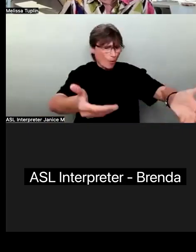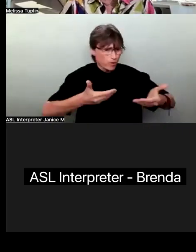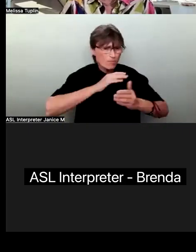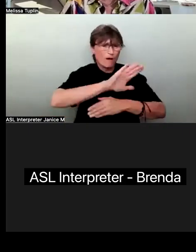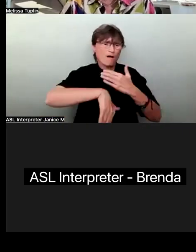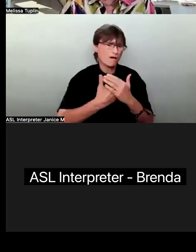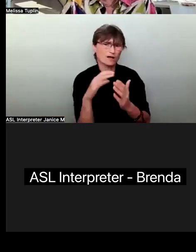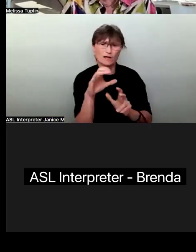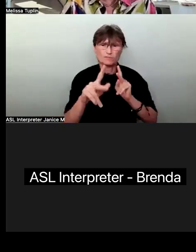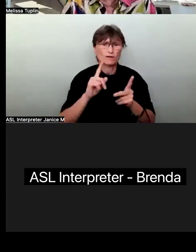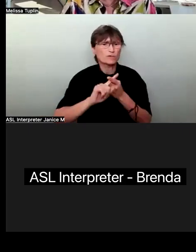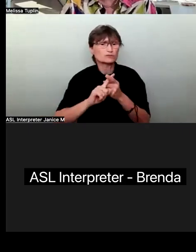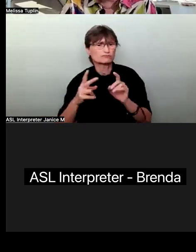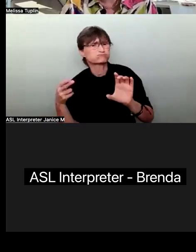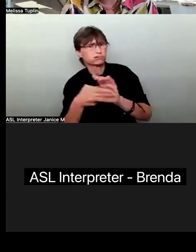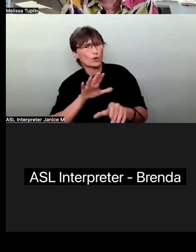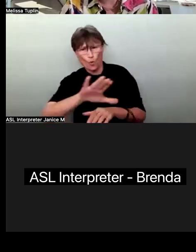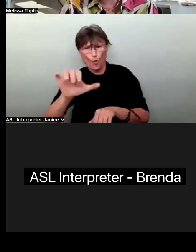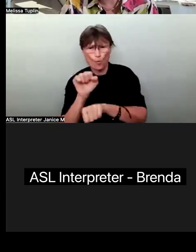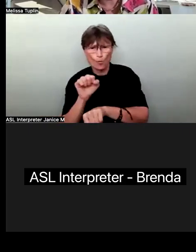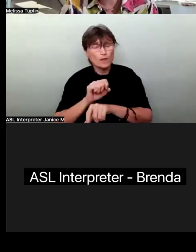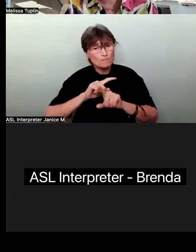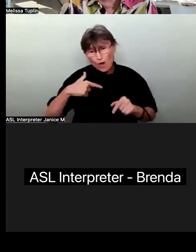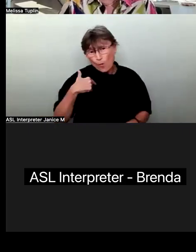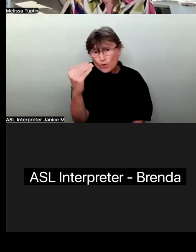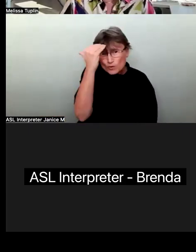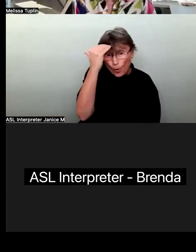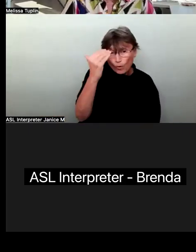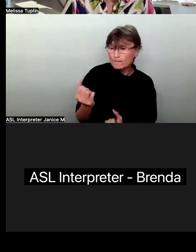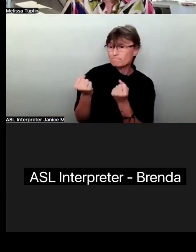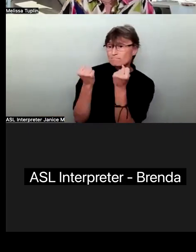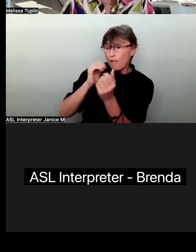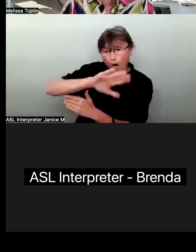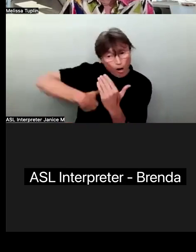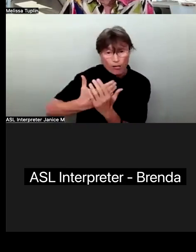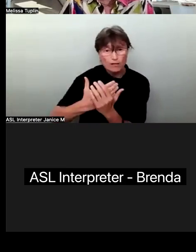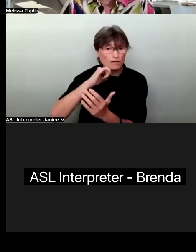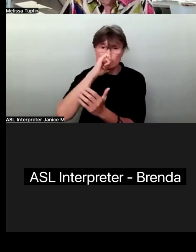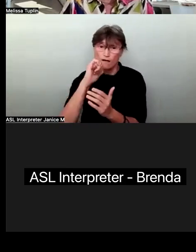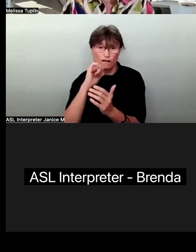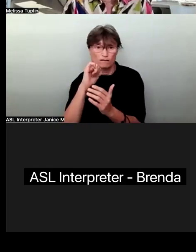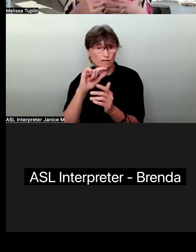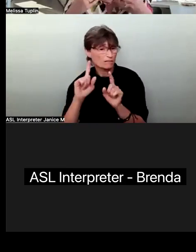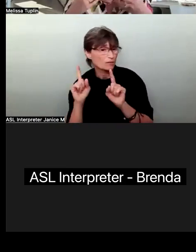but we also know that all Calgarians are not attending your work. That's fine. Who is?